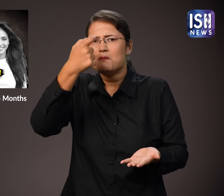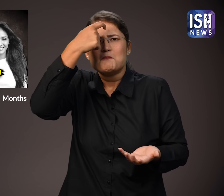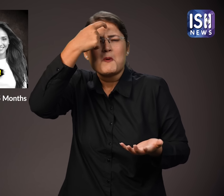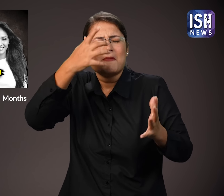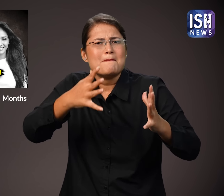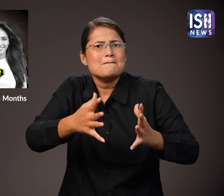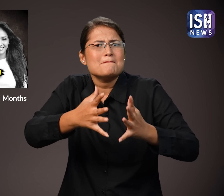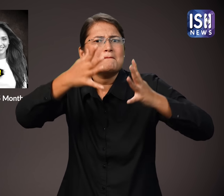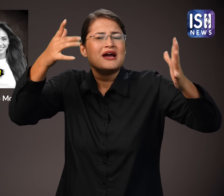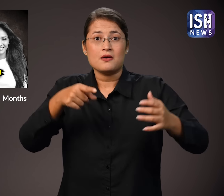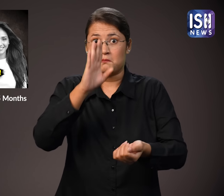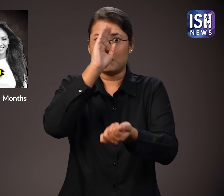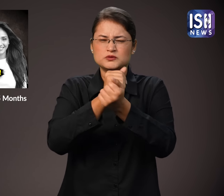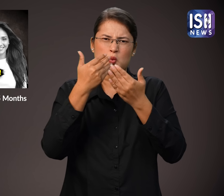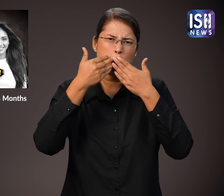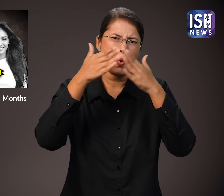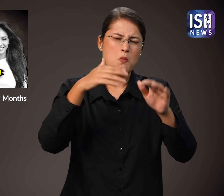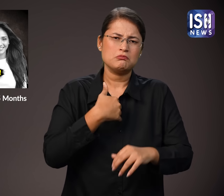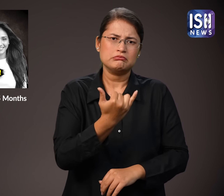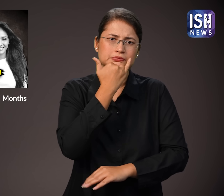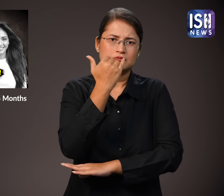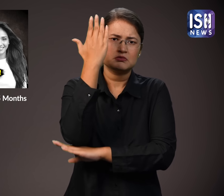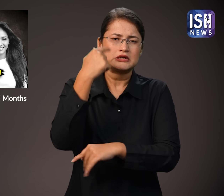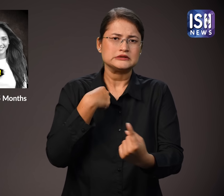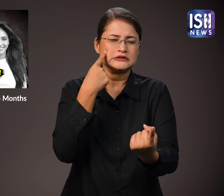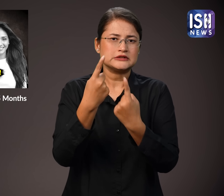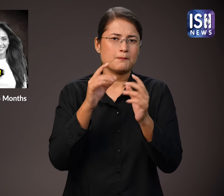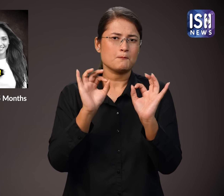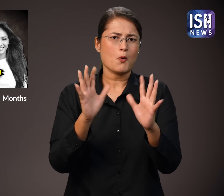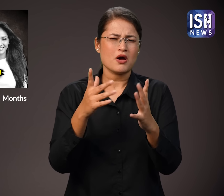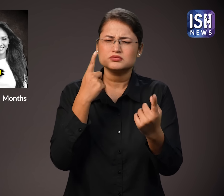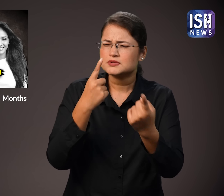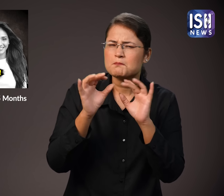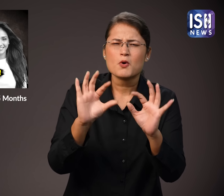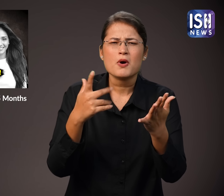One major issue arose when the police themselves admitted there had been lapses in the investigation.